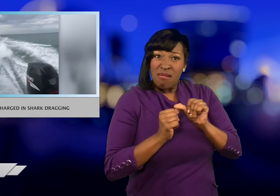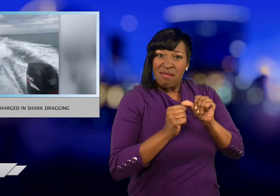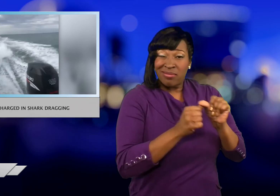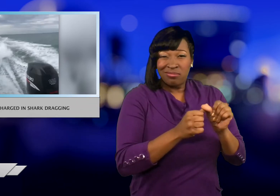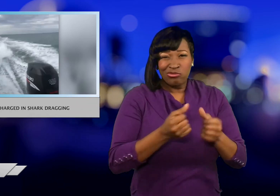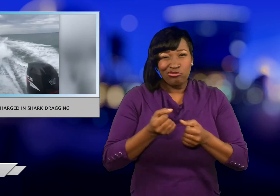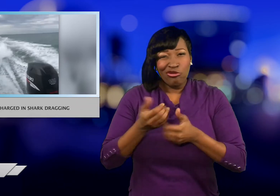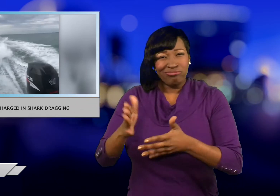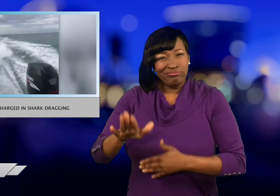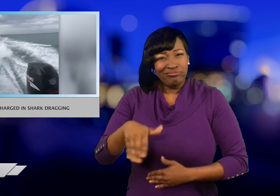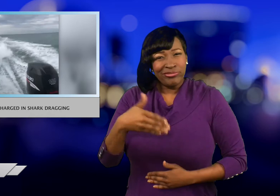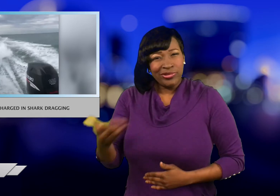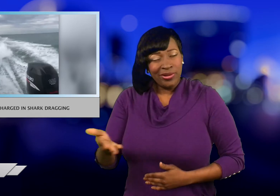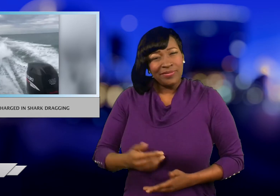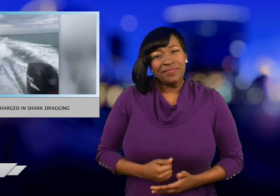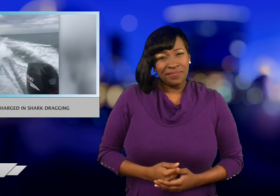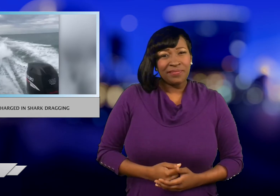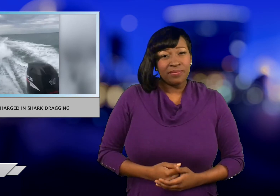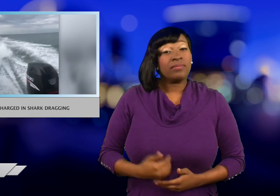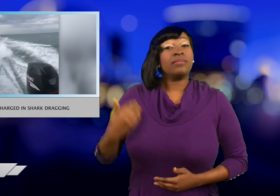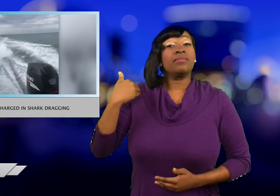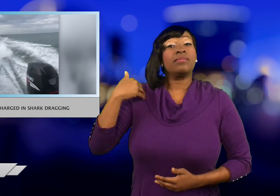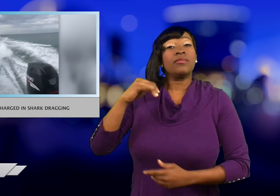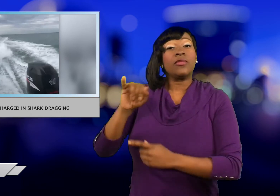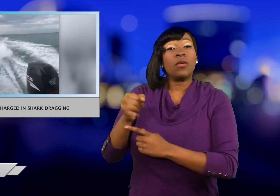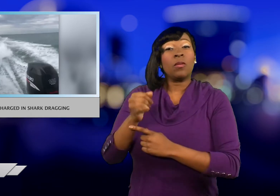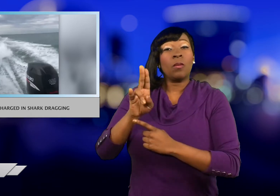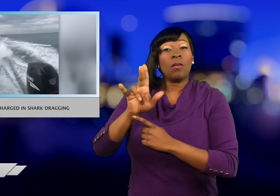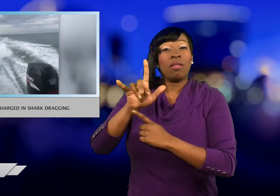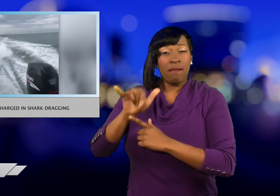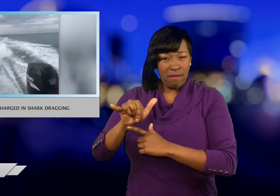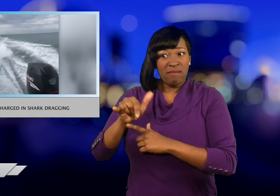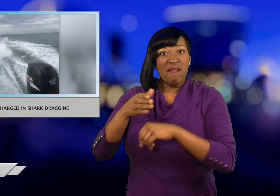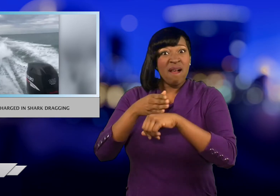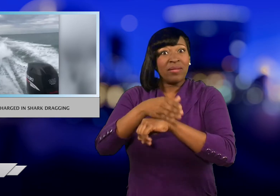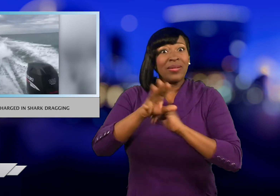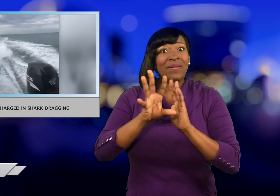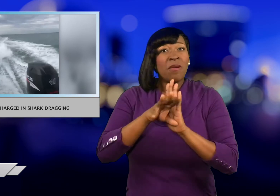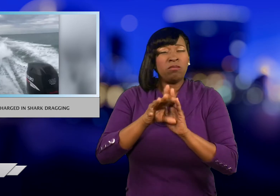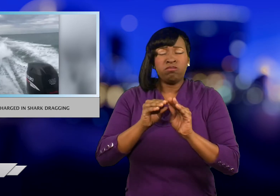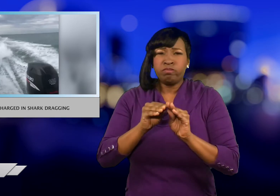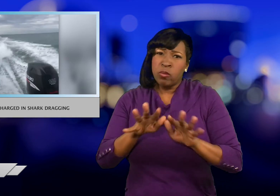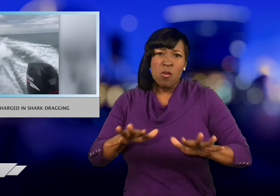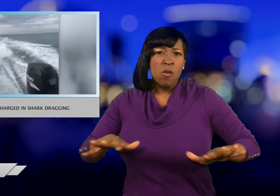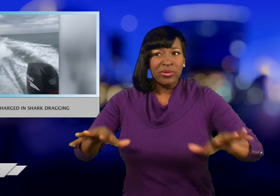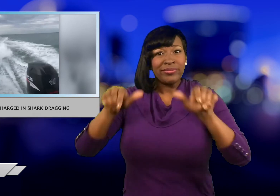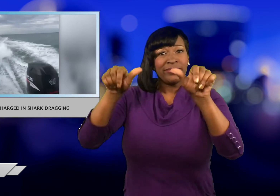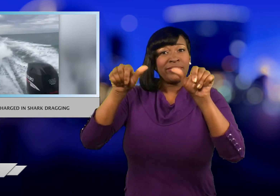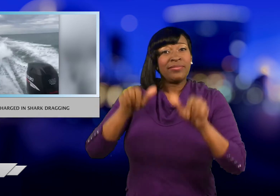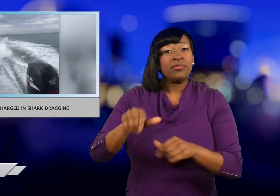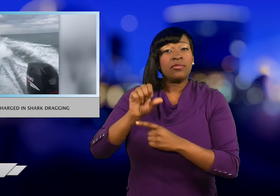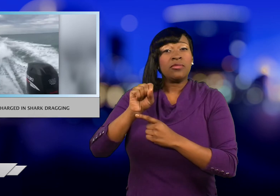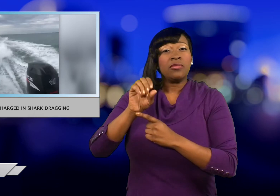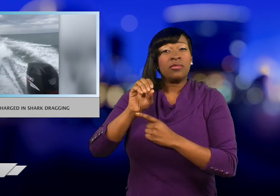causing the shark to die. Florida wildlife officials began investigating after the video surfaced